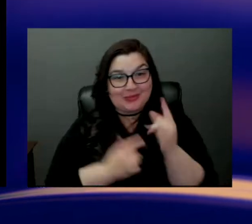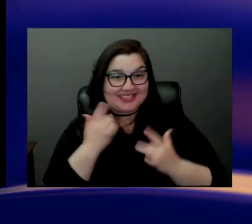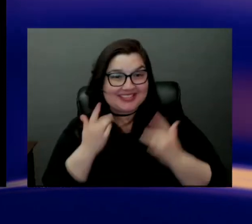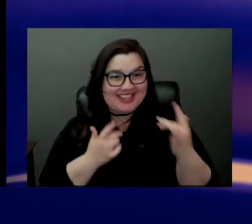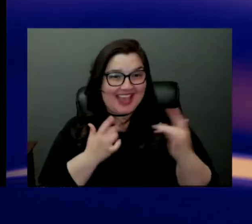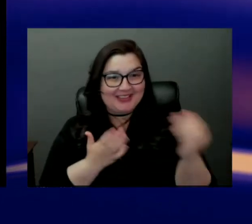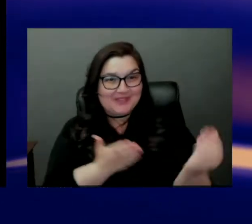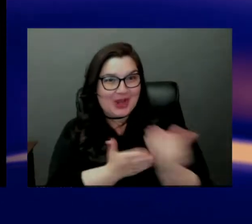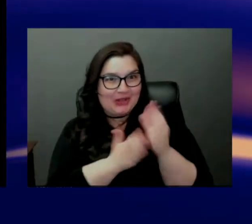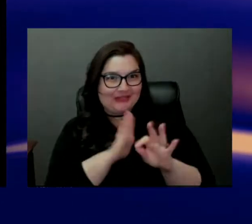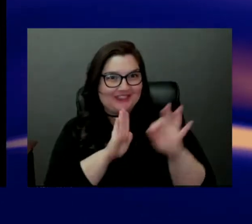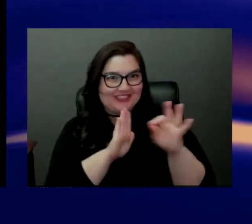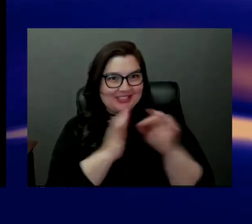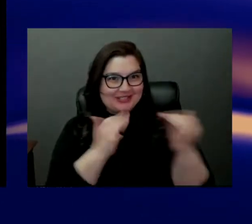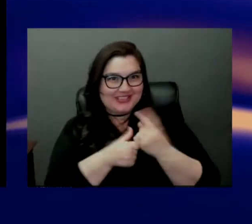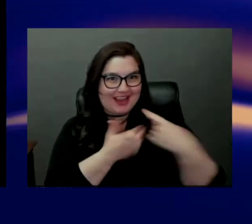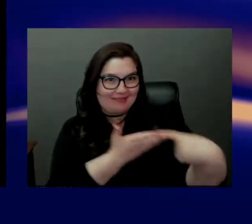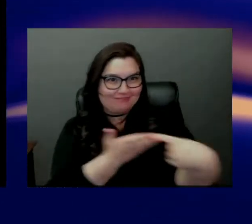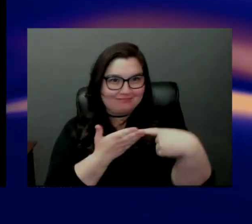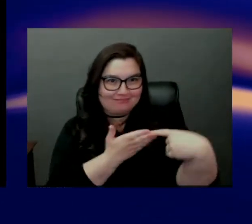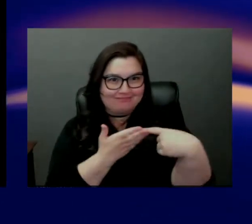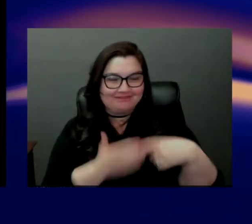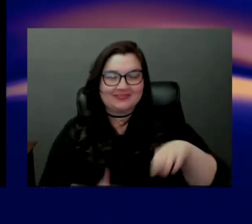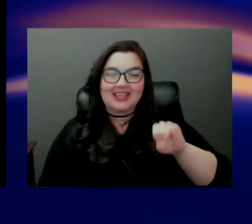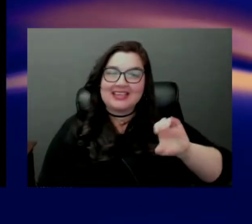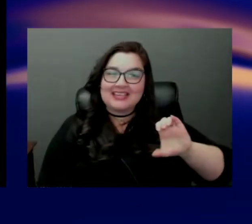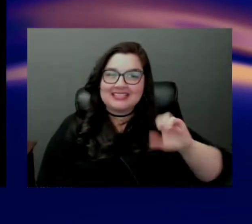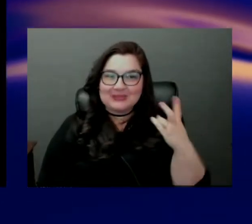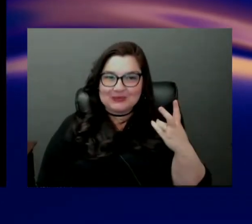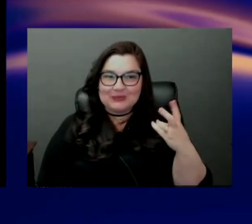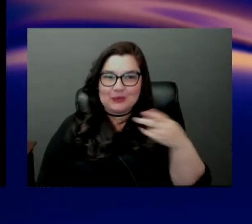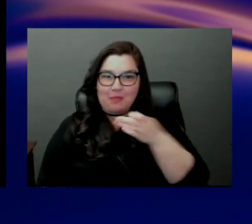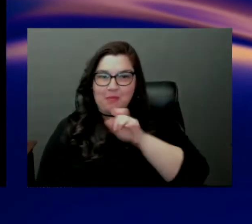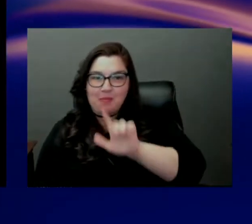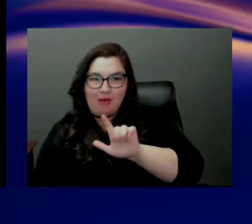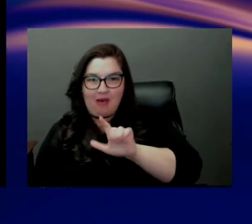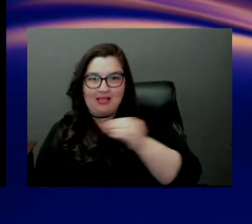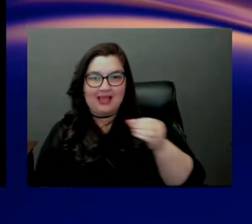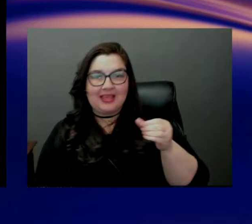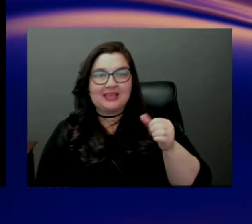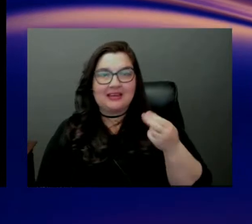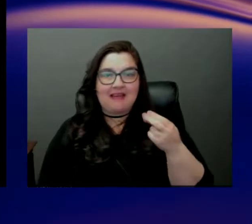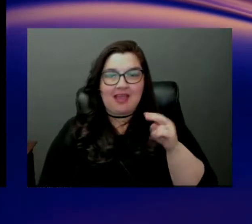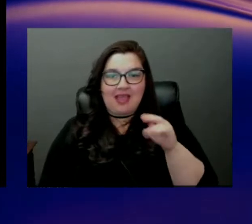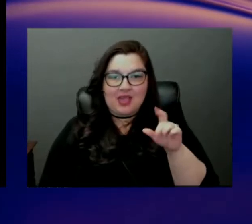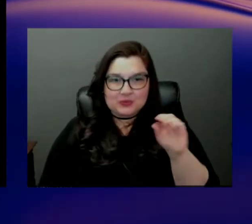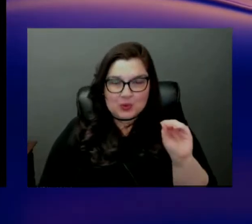Cool, and from EC2, we're joined by Paul and Hanzhoo to talk about the actual feature. So guys, would you like to introduce yourself,